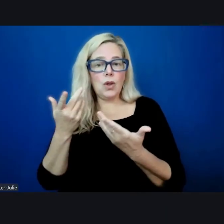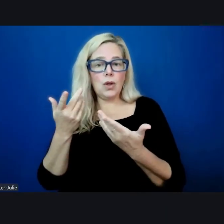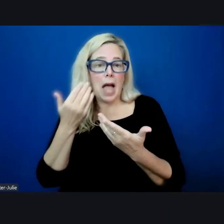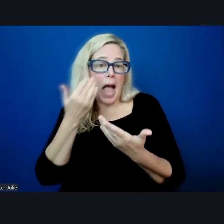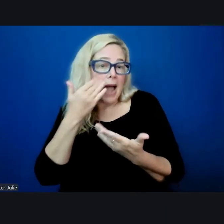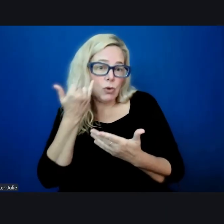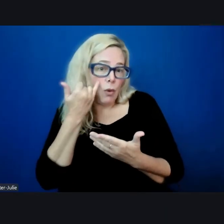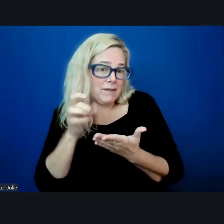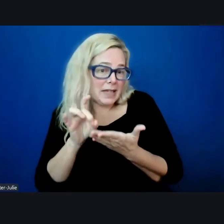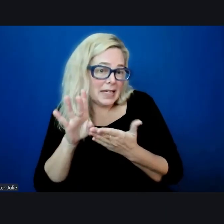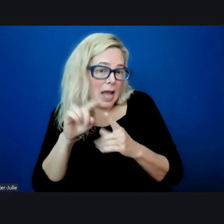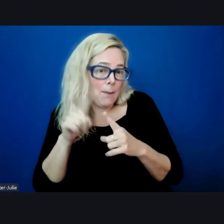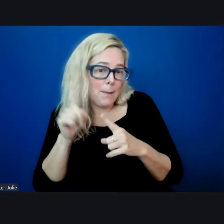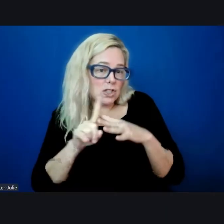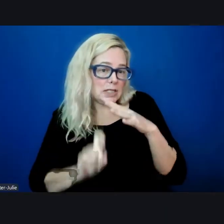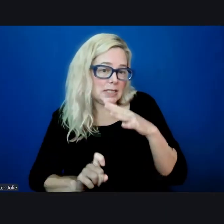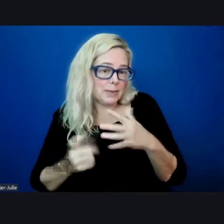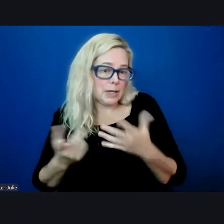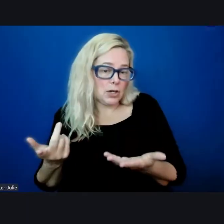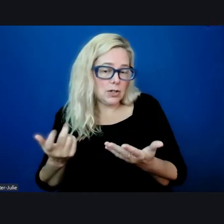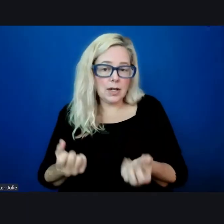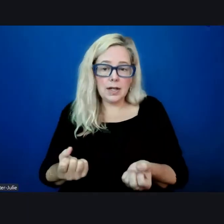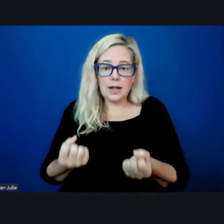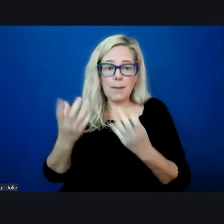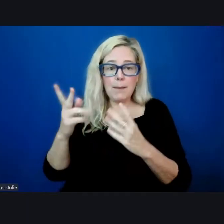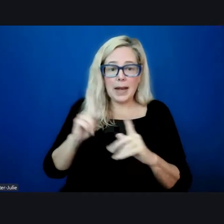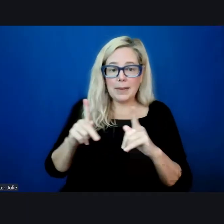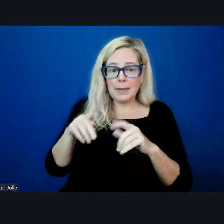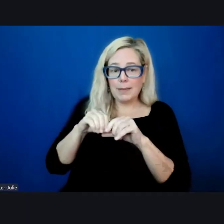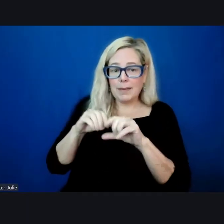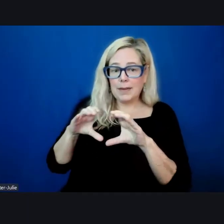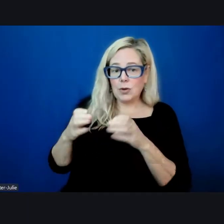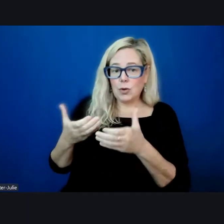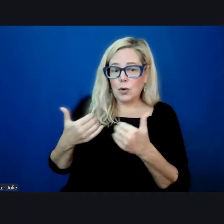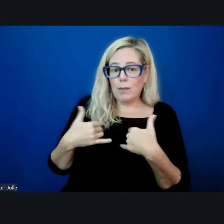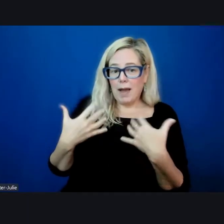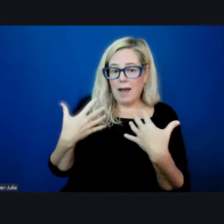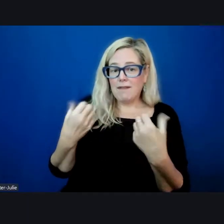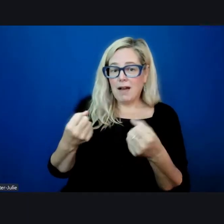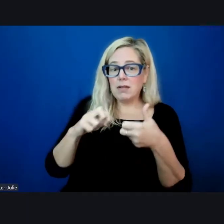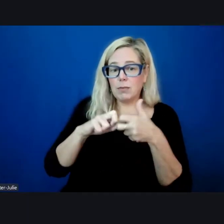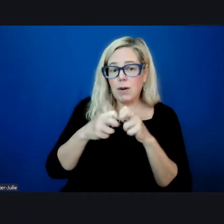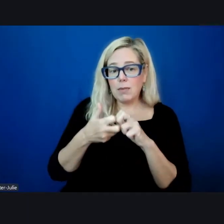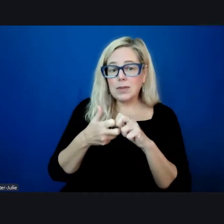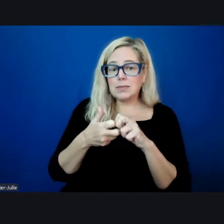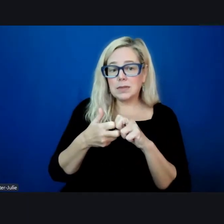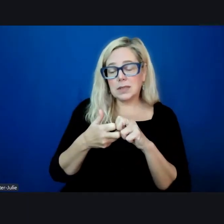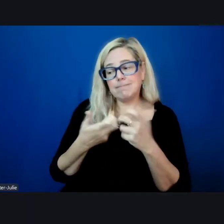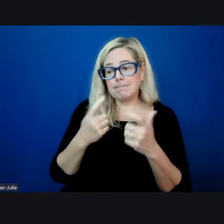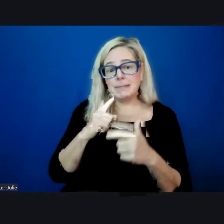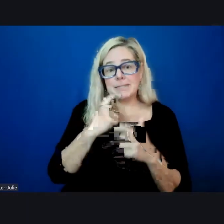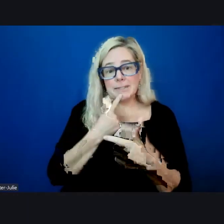granted, people many people in our group have health problems. Some are severe. Okay? But,